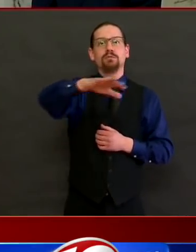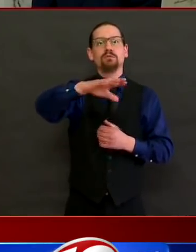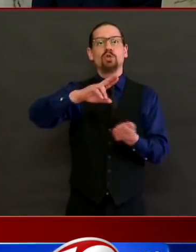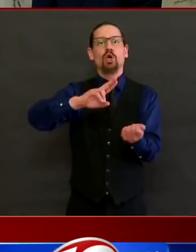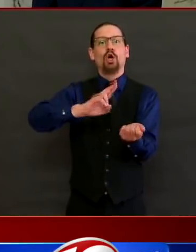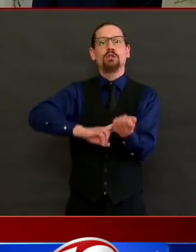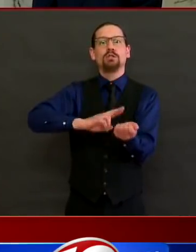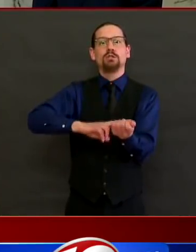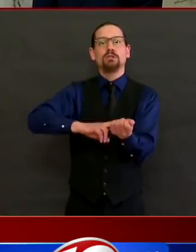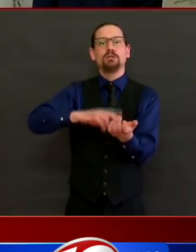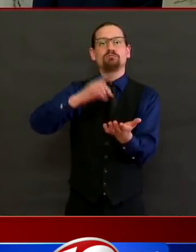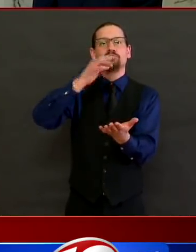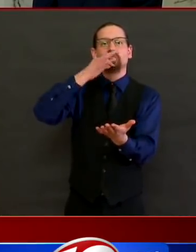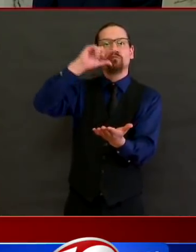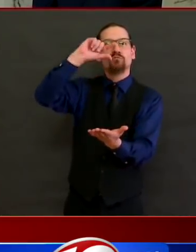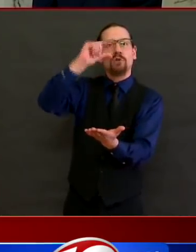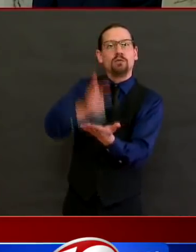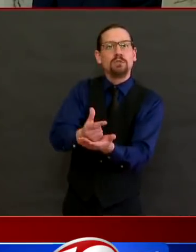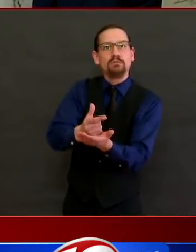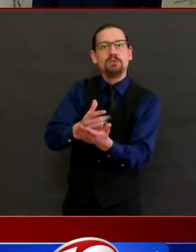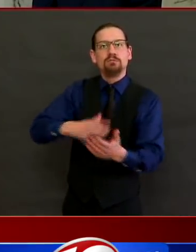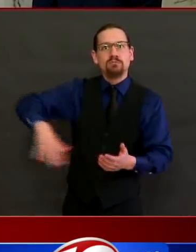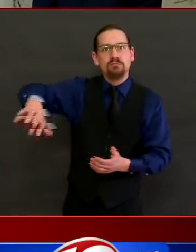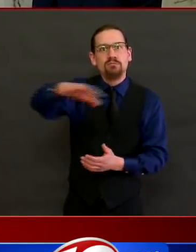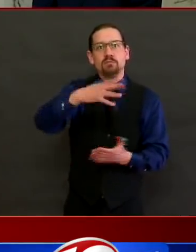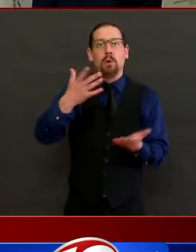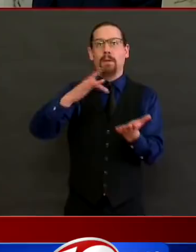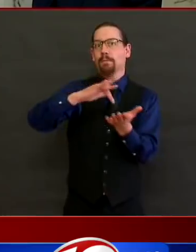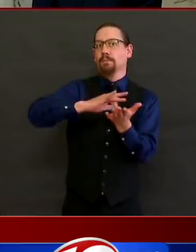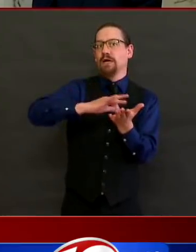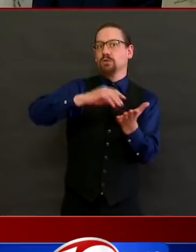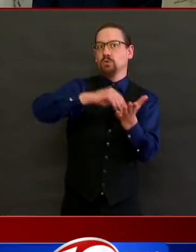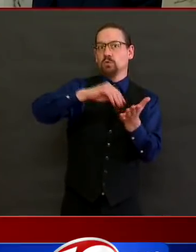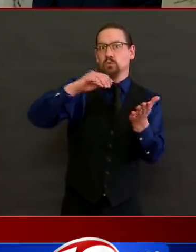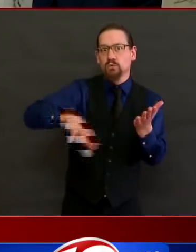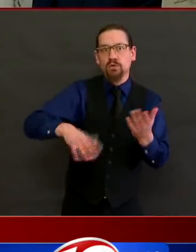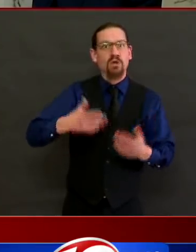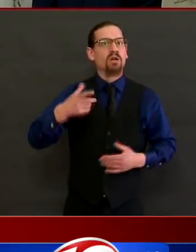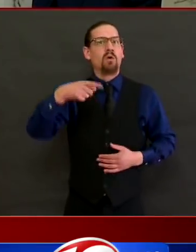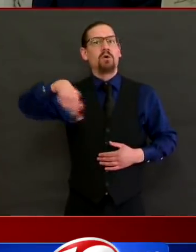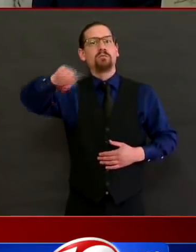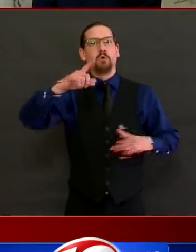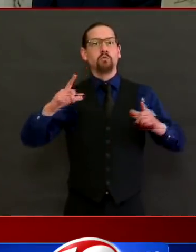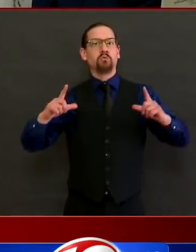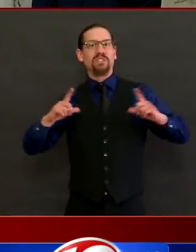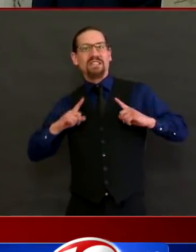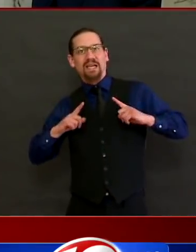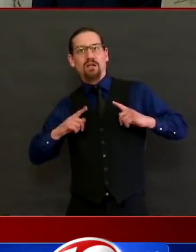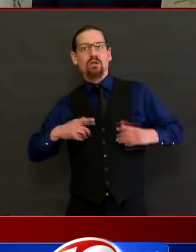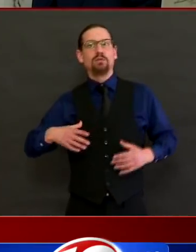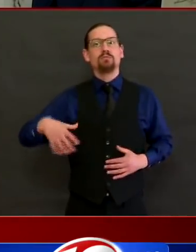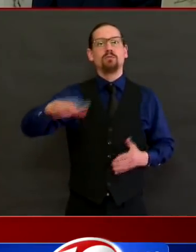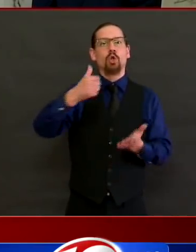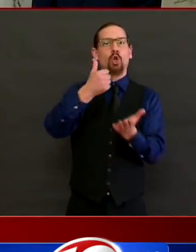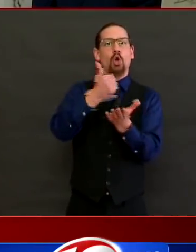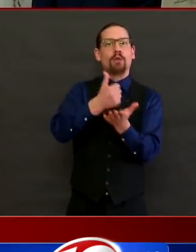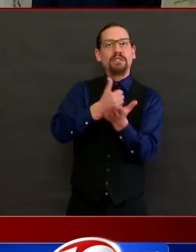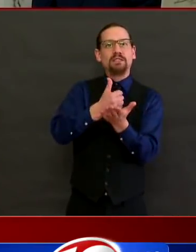ARE A PART-TIME WORKER, A RECENT GRADUATE, A SOON TO GRADUATE OF NURSING SCHOOL, A RESIDENT, A